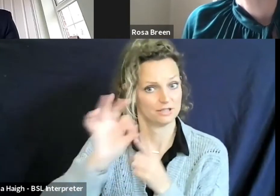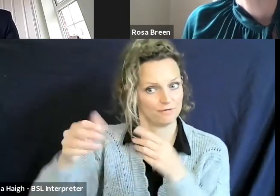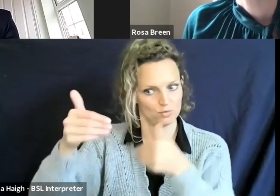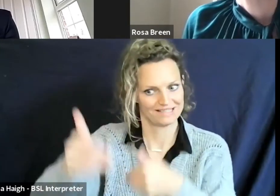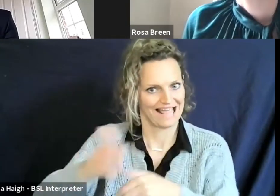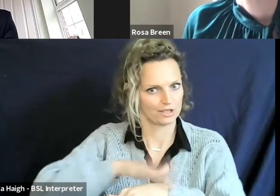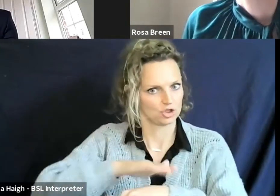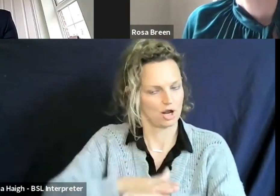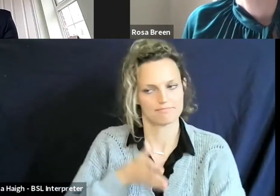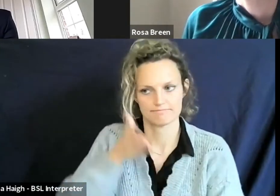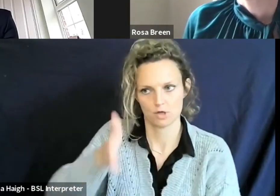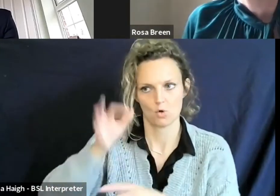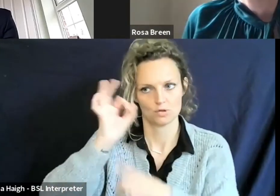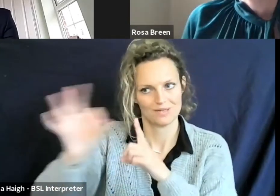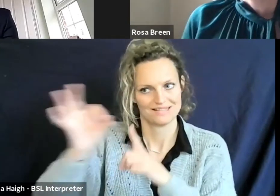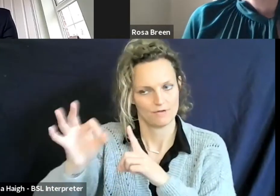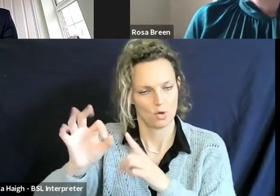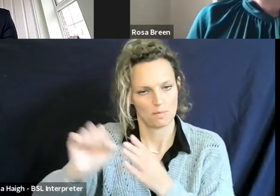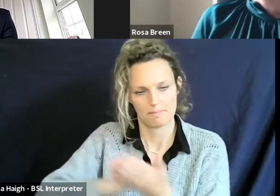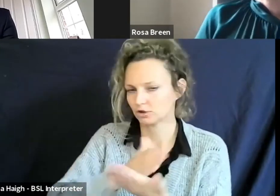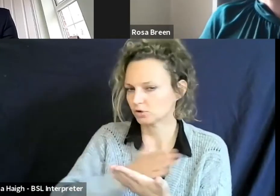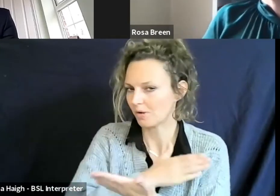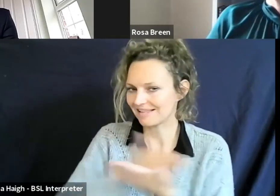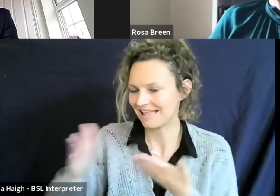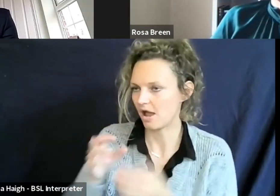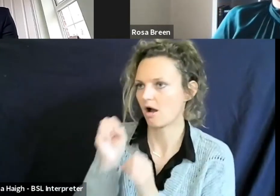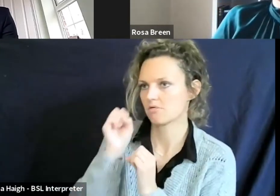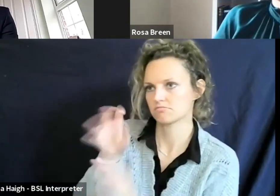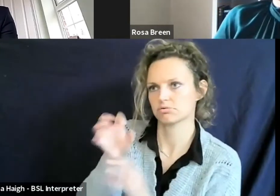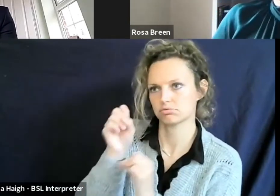Then that will put you in good stead to getting through the initial stage and into the interview stage.